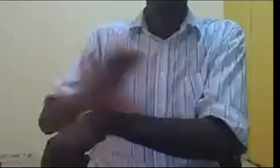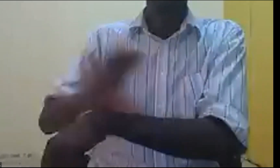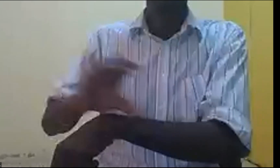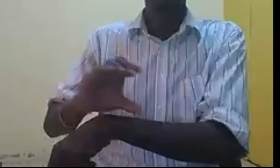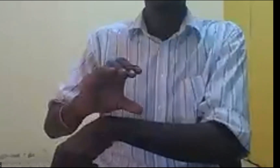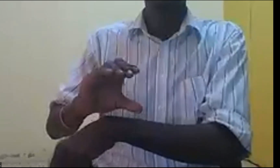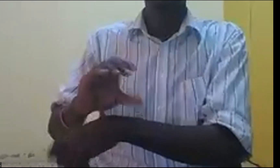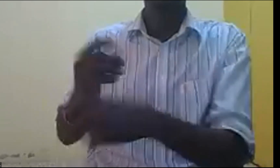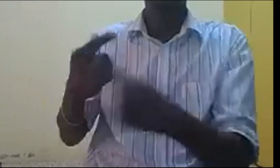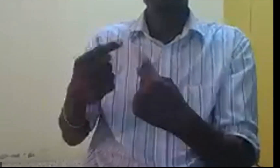I know our commitment to Edward when he first brought it up in January.